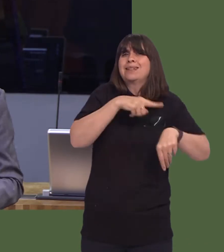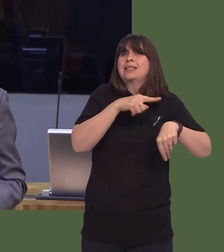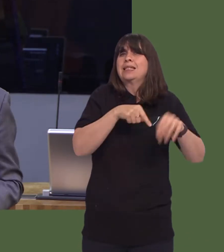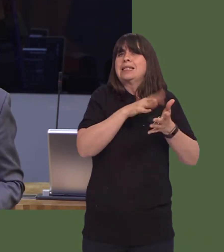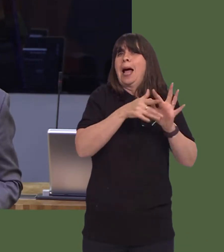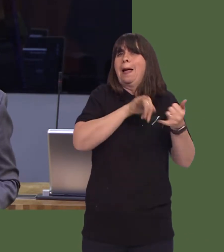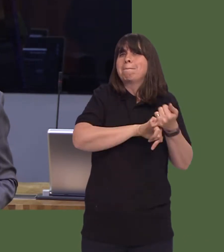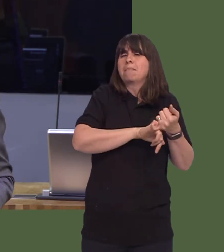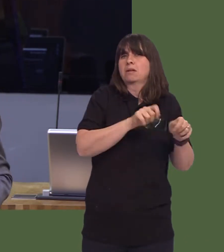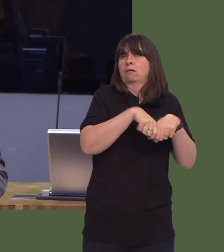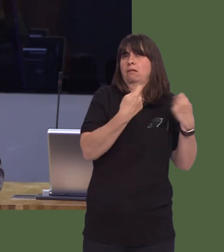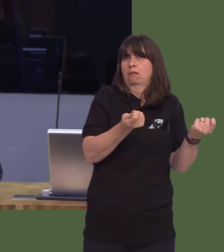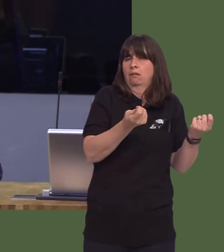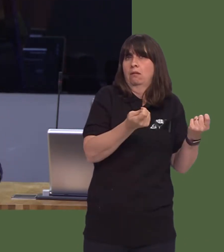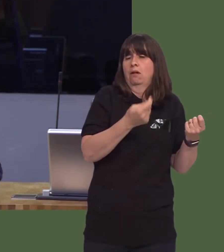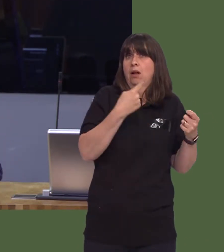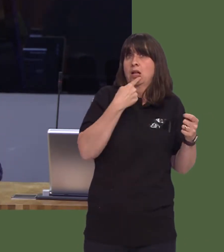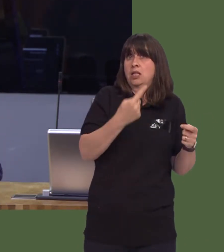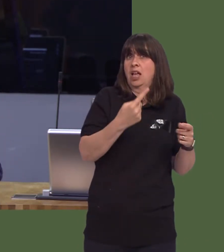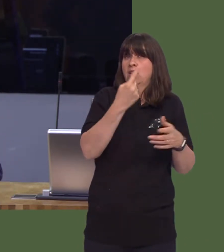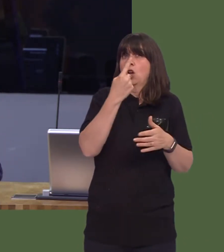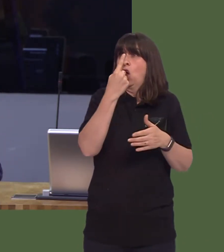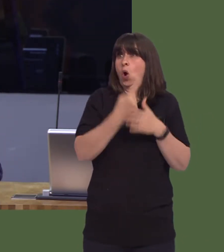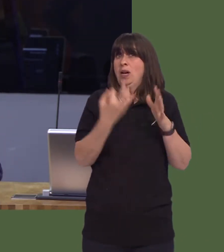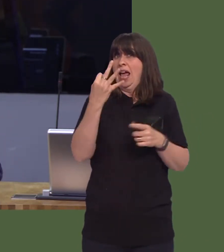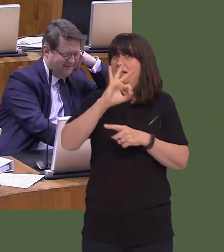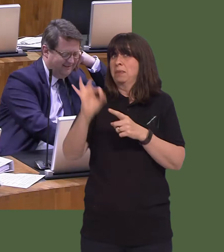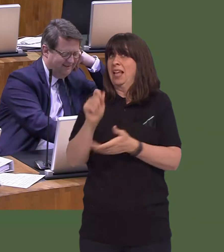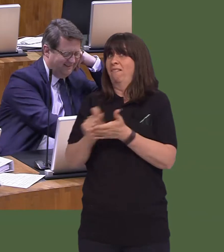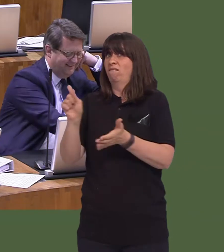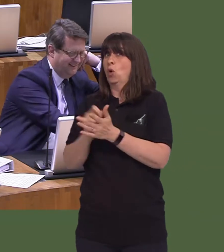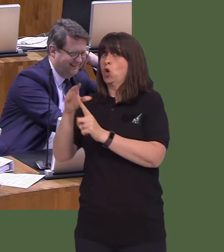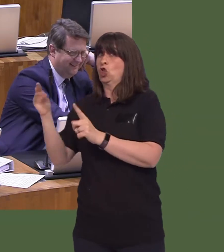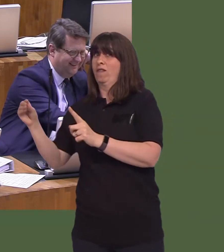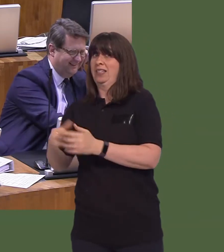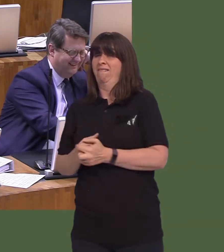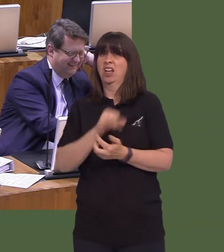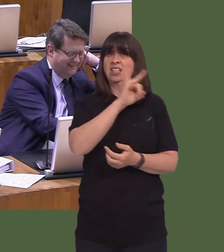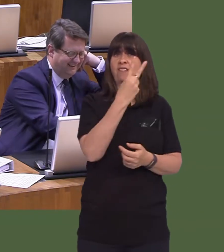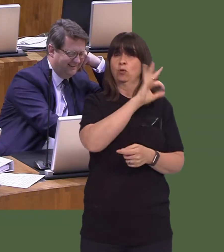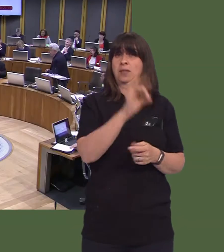Liberal, only 8 per cent vote Conservative, there is clearlyó[Interruption.] There isó[Interruption.] Welló[Interruption.] That, of courseó[Interruption.]